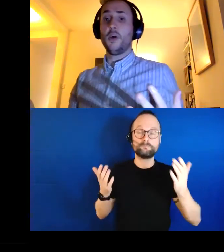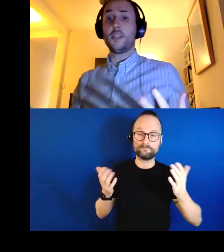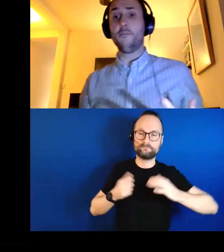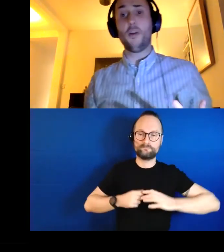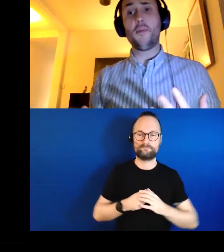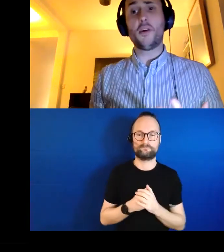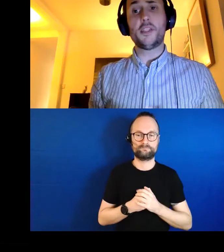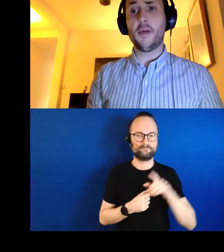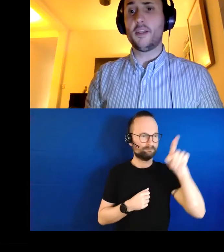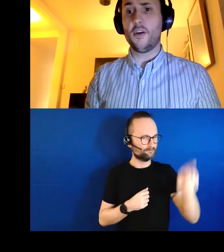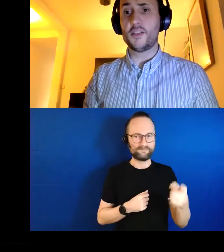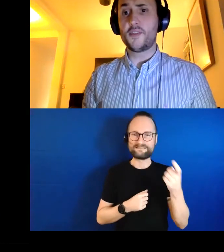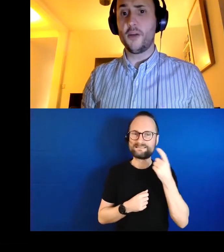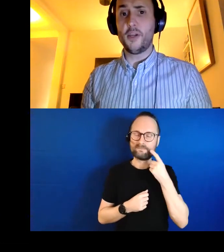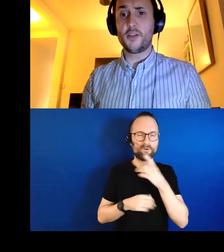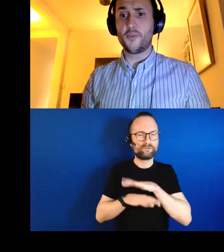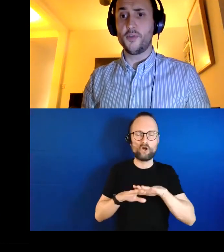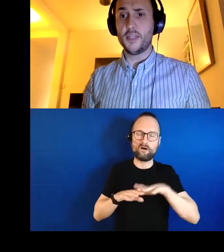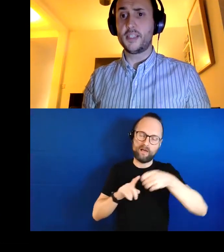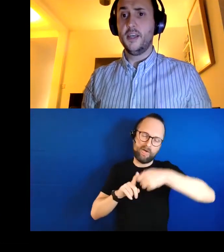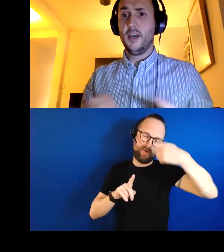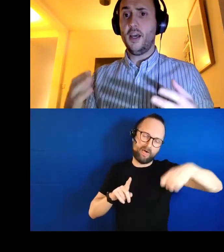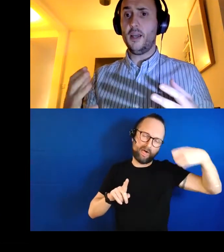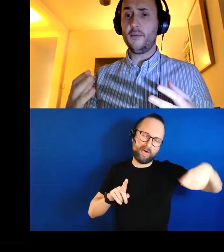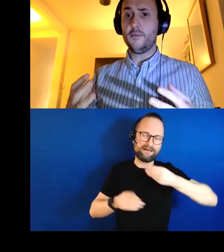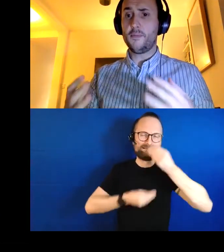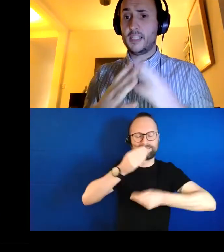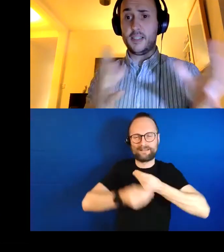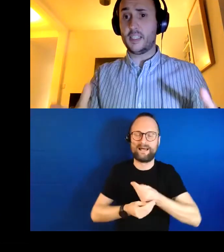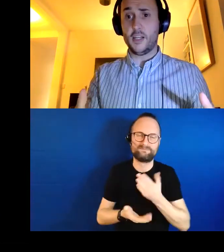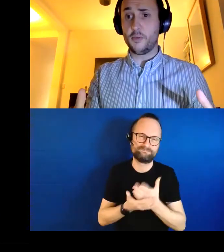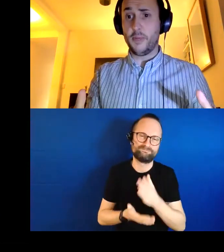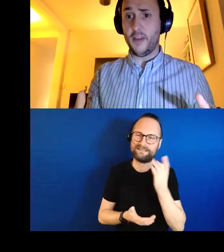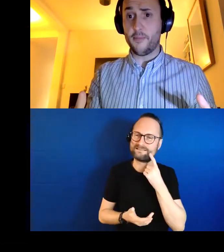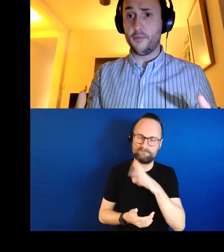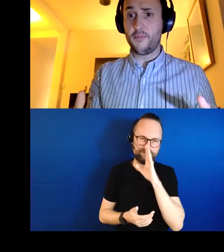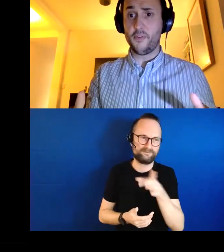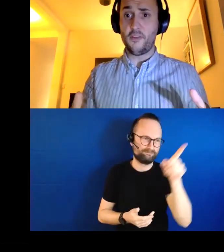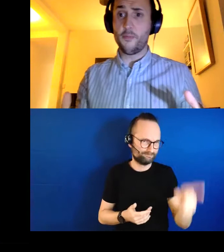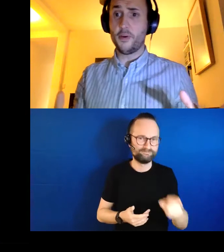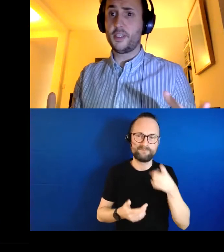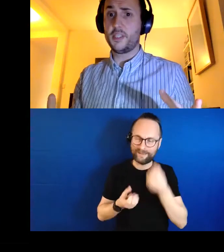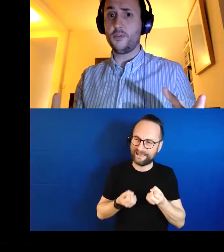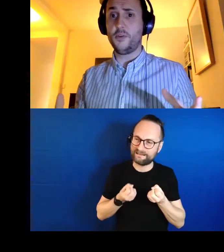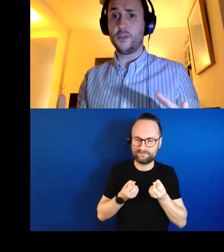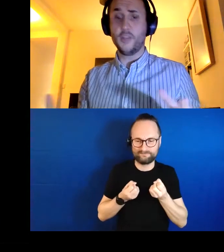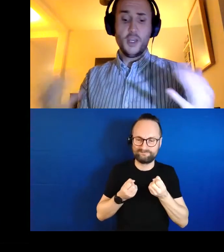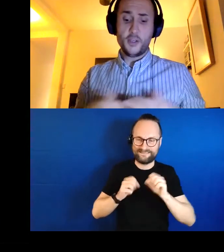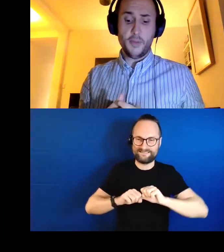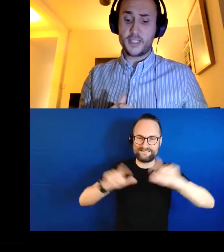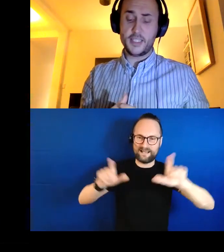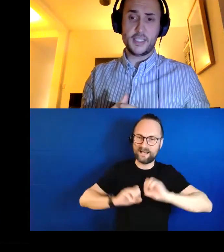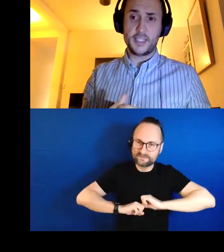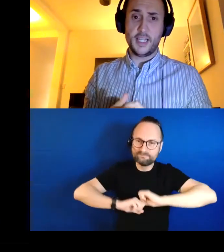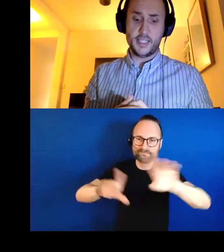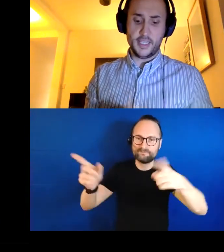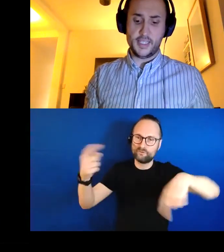For some reason it has come back to the start.